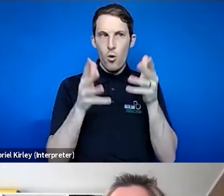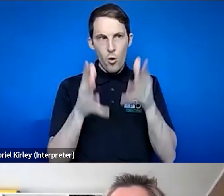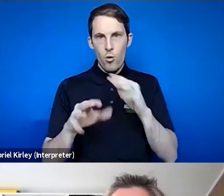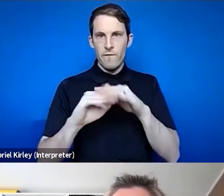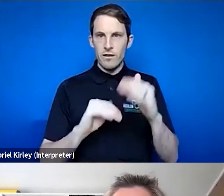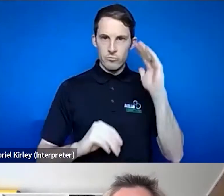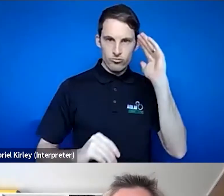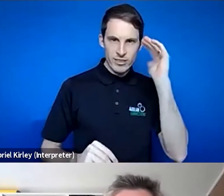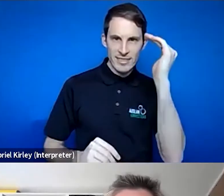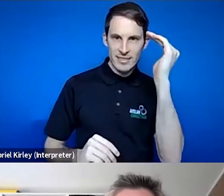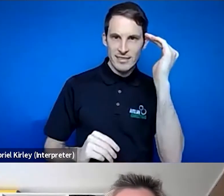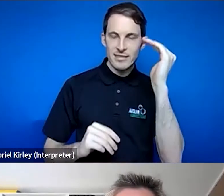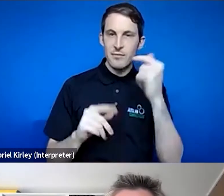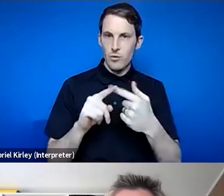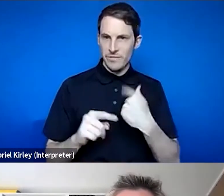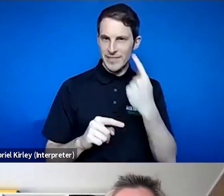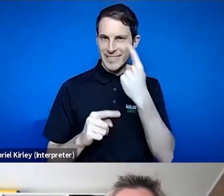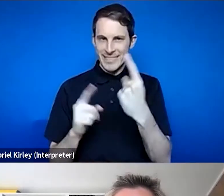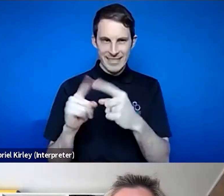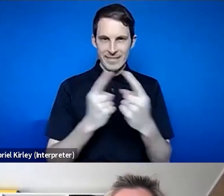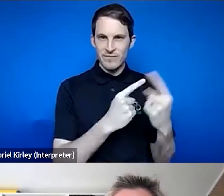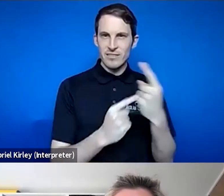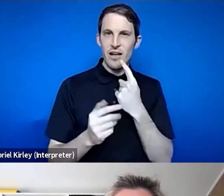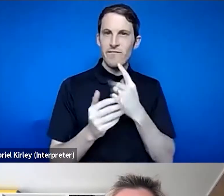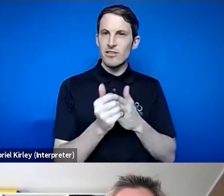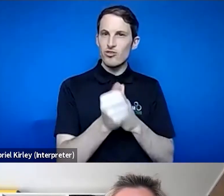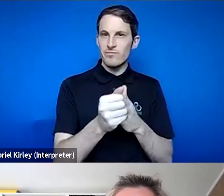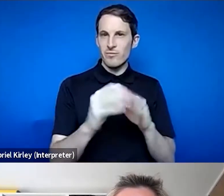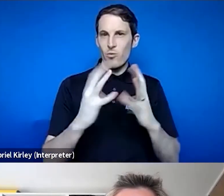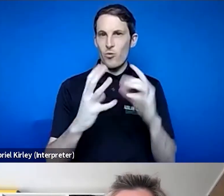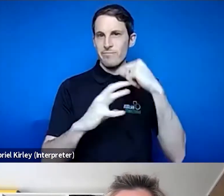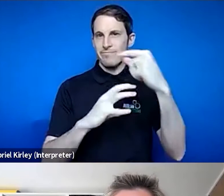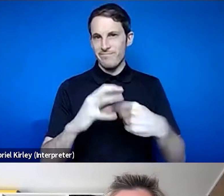we've also seen vastly different styles of leadership across the world. I can't think